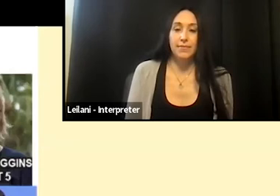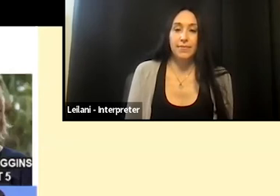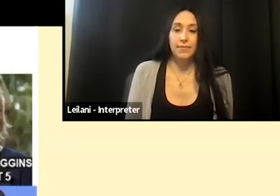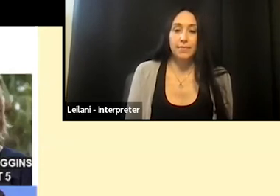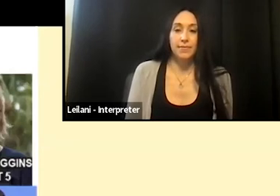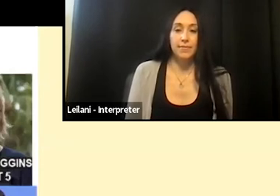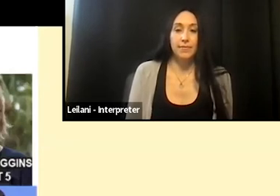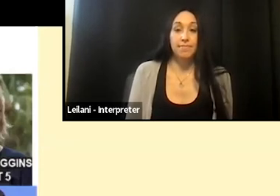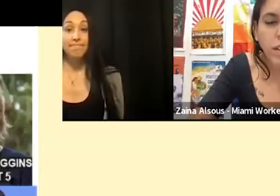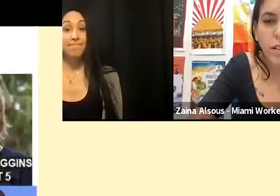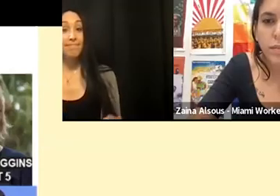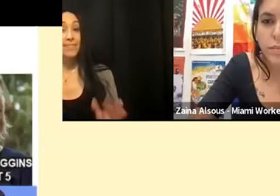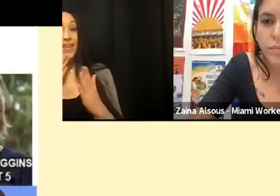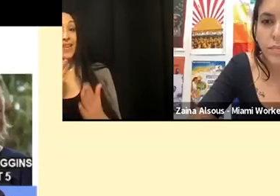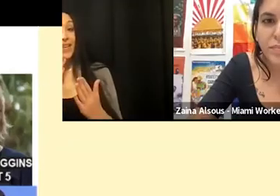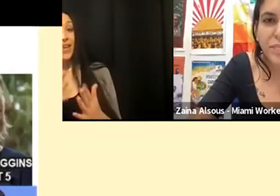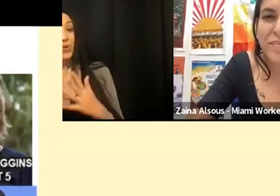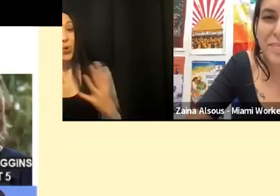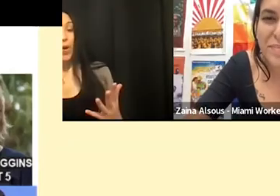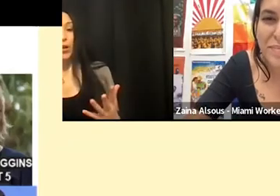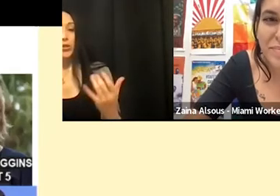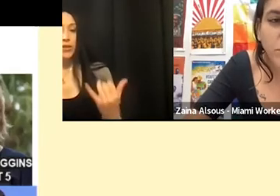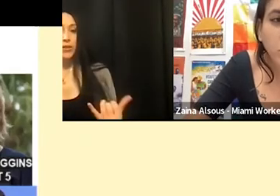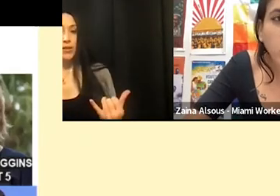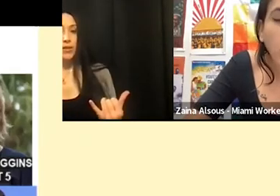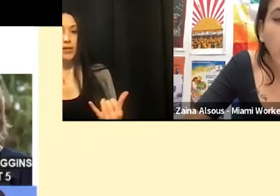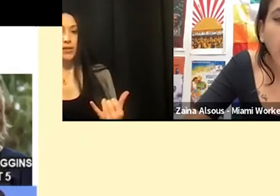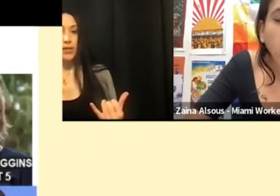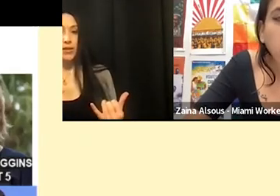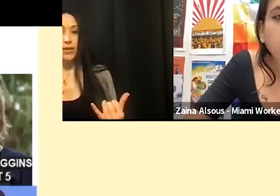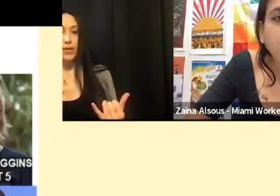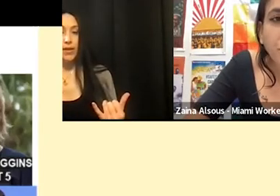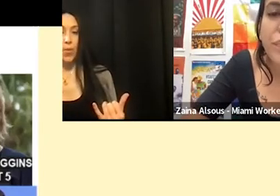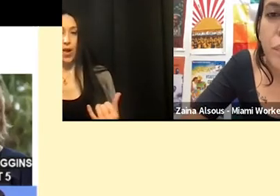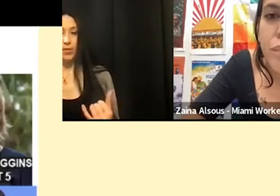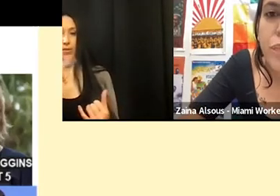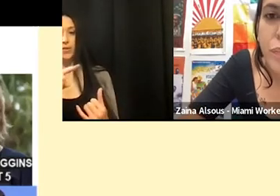[Debbie] Thank you so much. I'm just flipping through. You have our commissioners right on here,